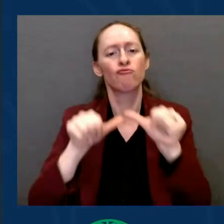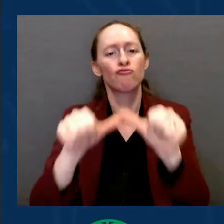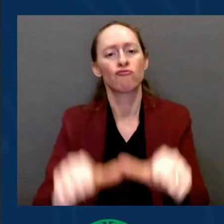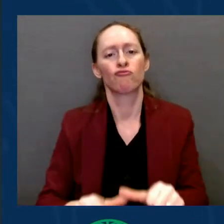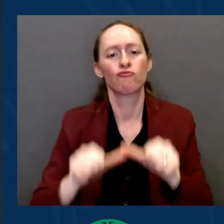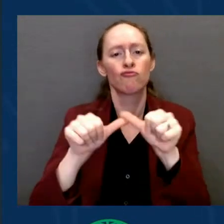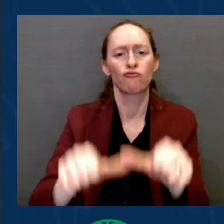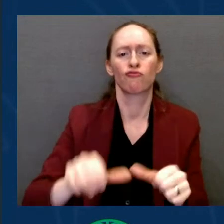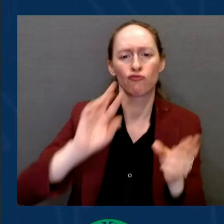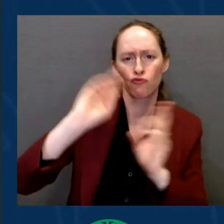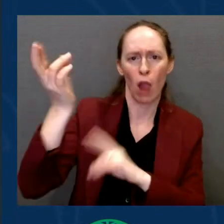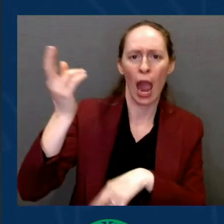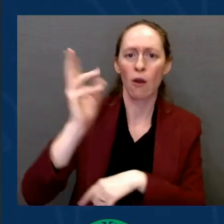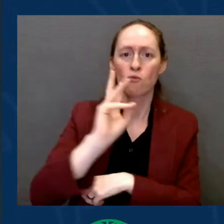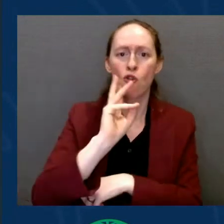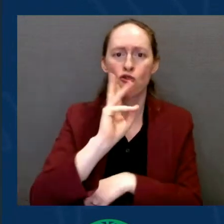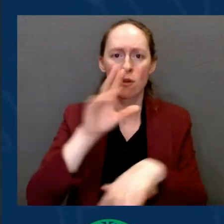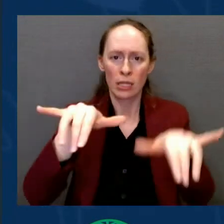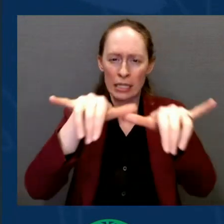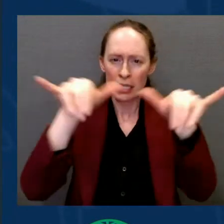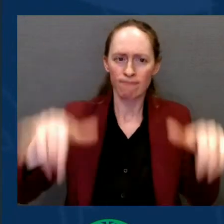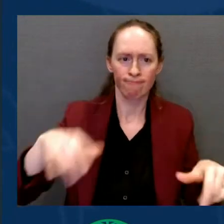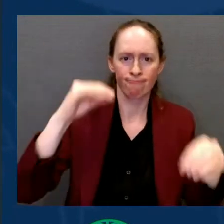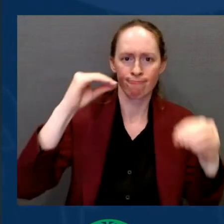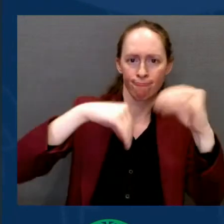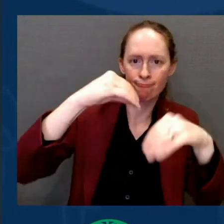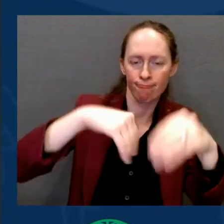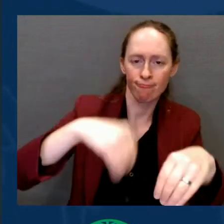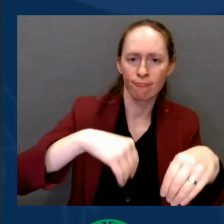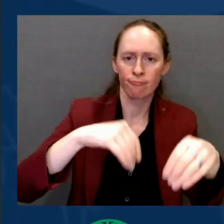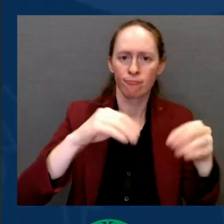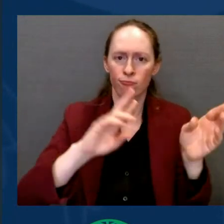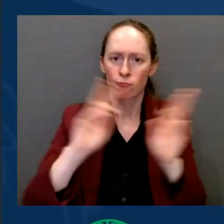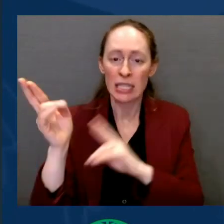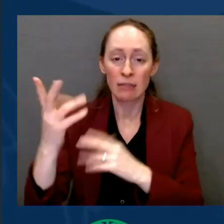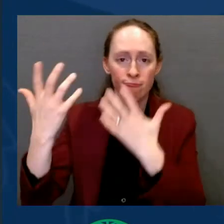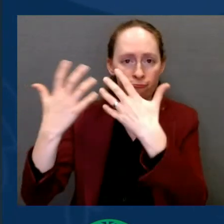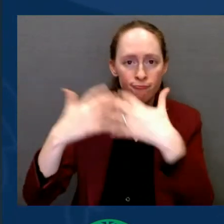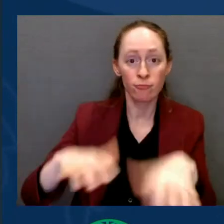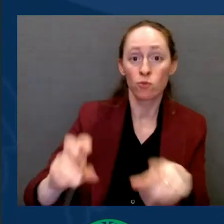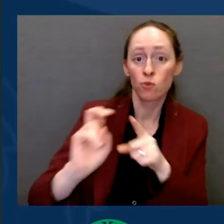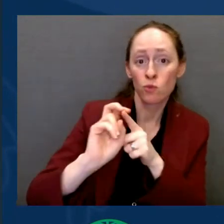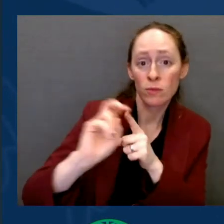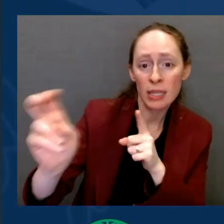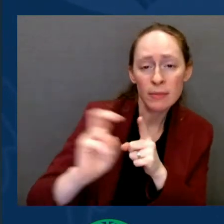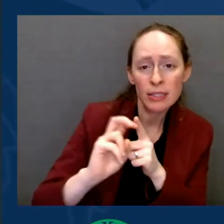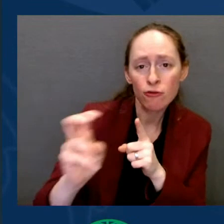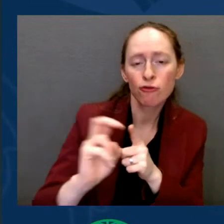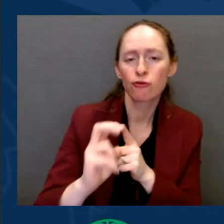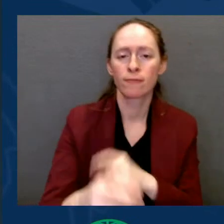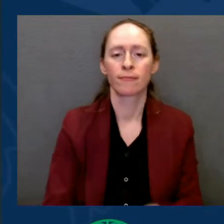We're also working with the private sector to expand investment -- in investment that's going to significantly increase